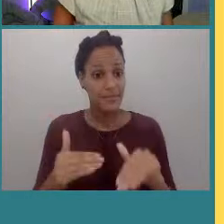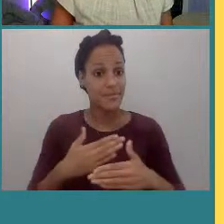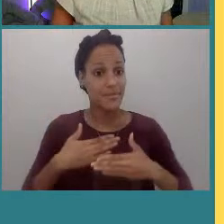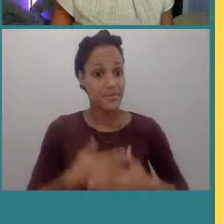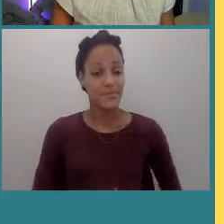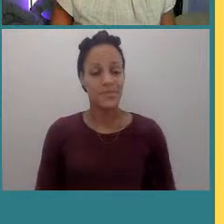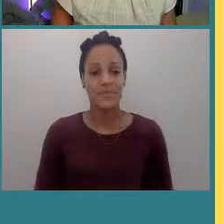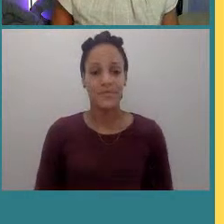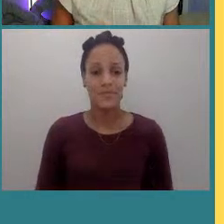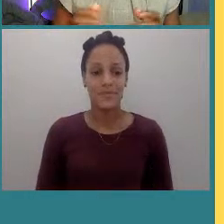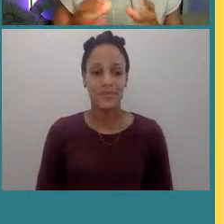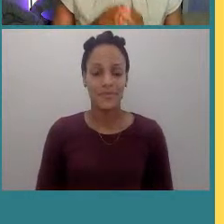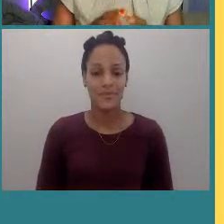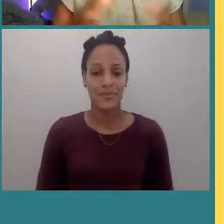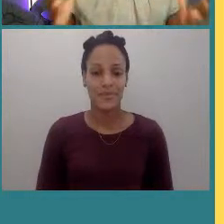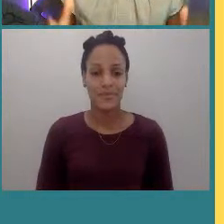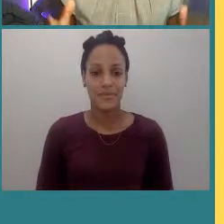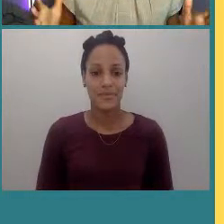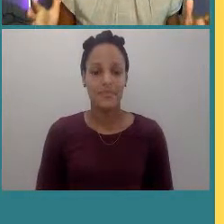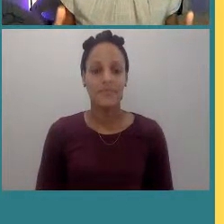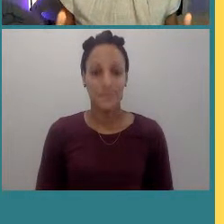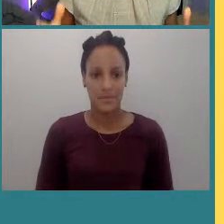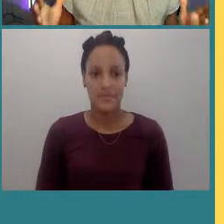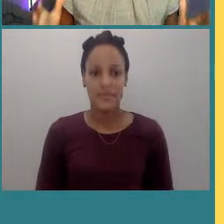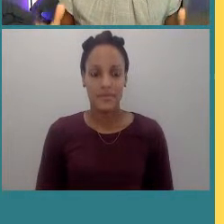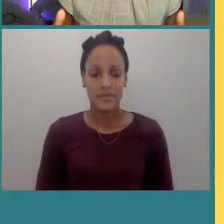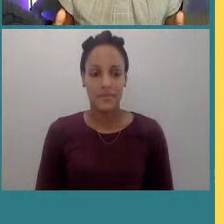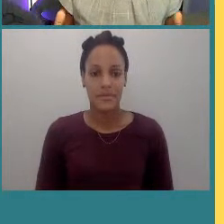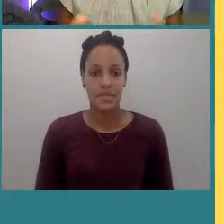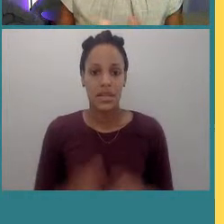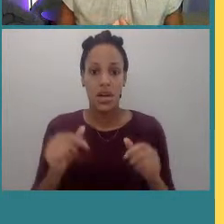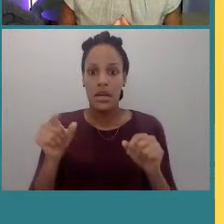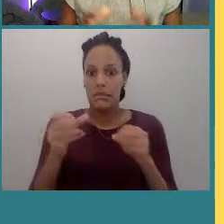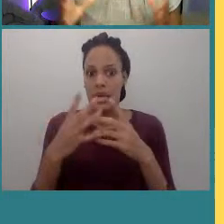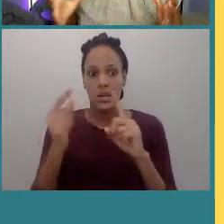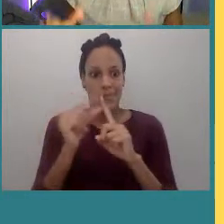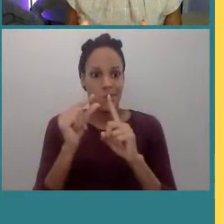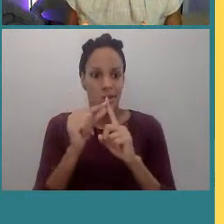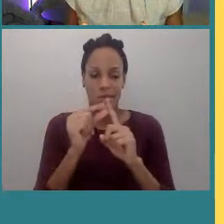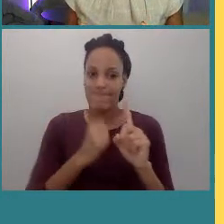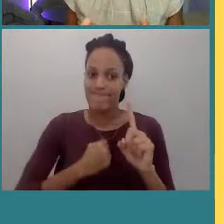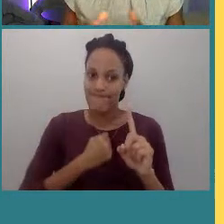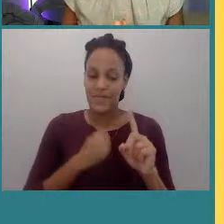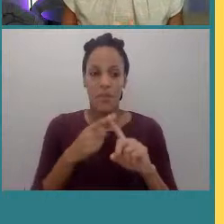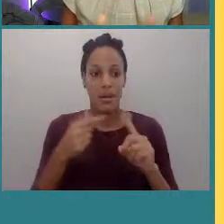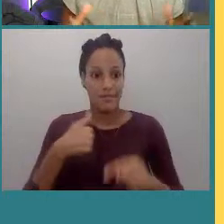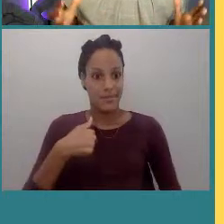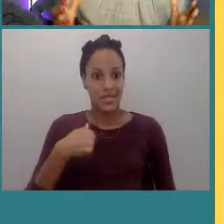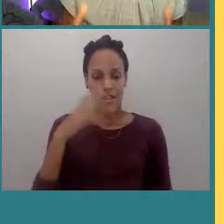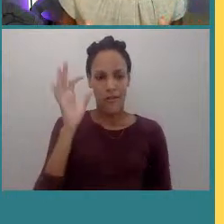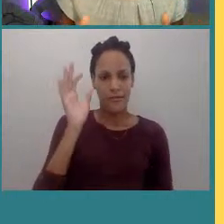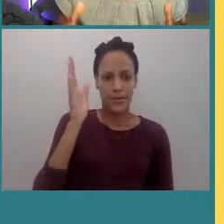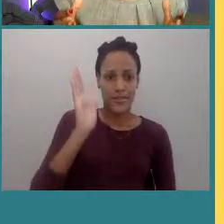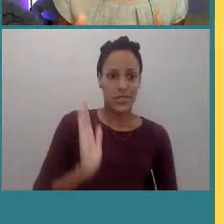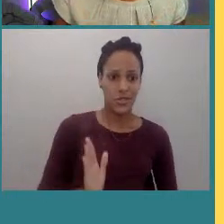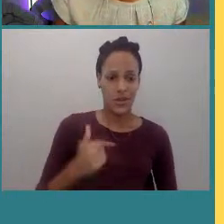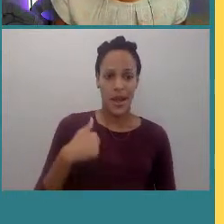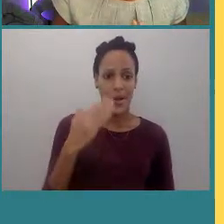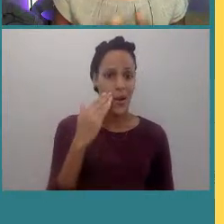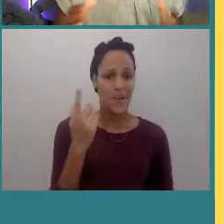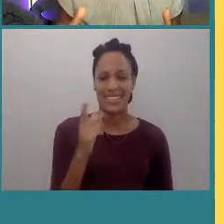Okay, so this is a wordy slide. And as a professor and no this is a big no-no, to have a bunch